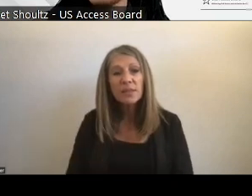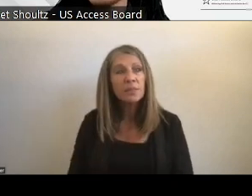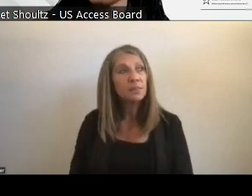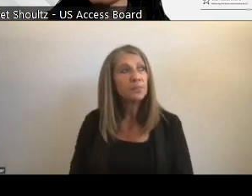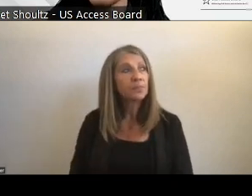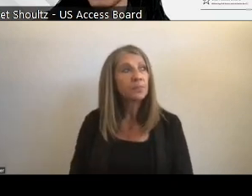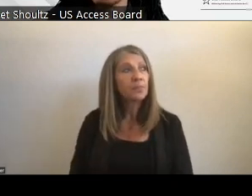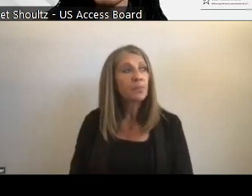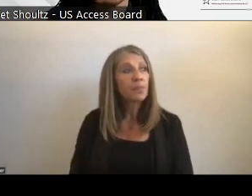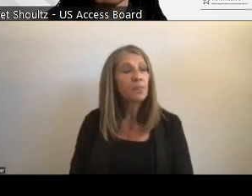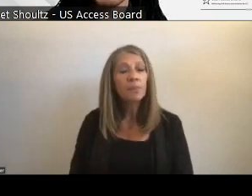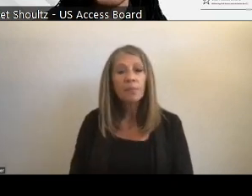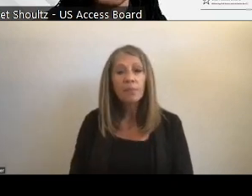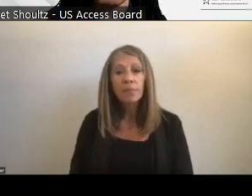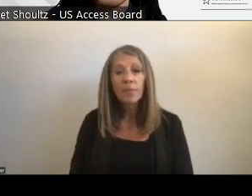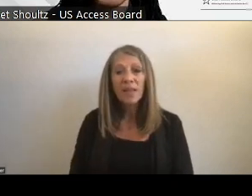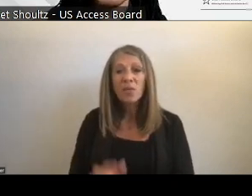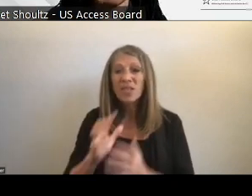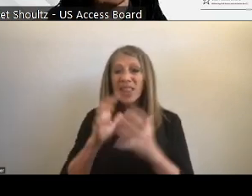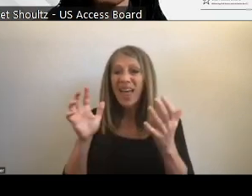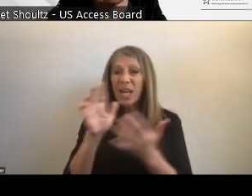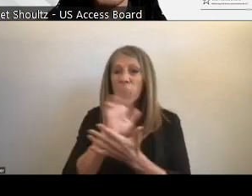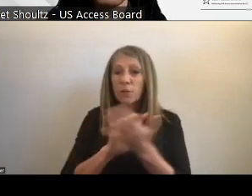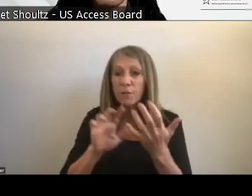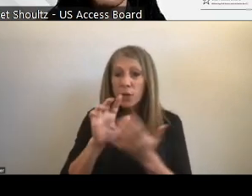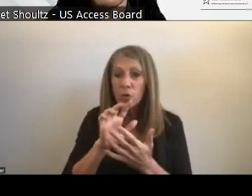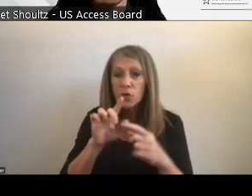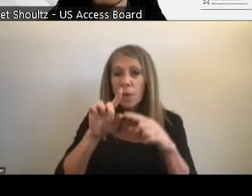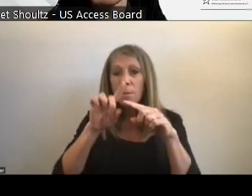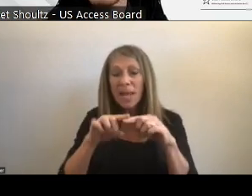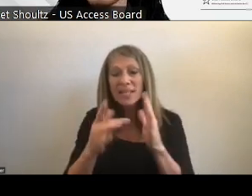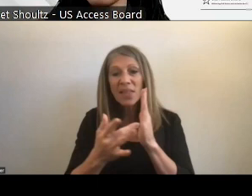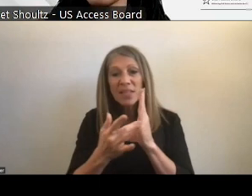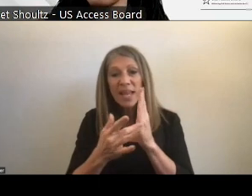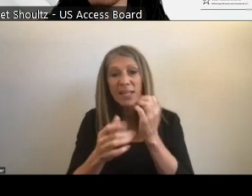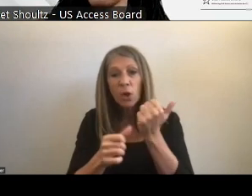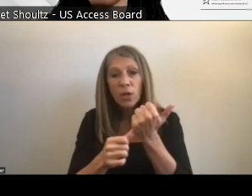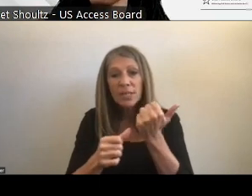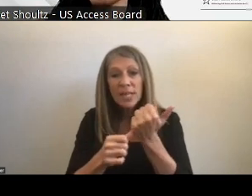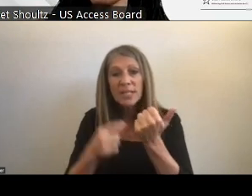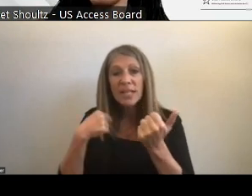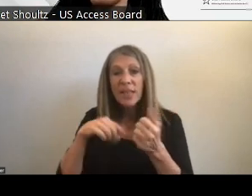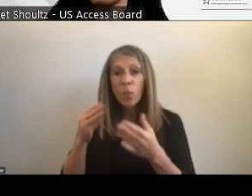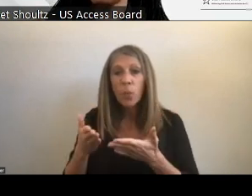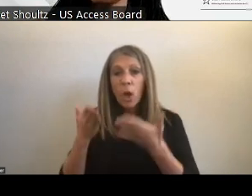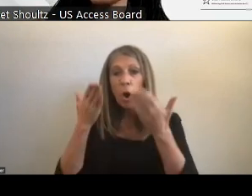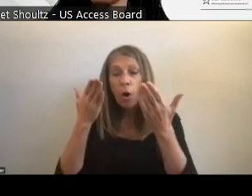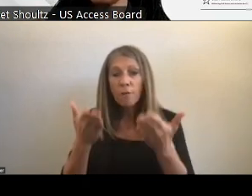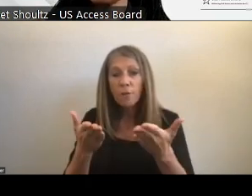there had been quite a bit of confusion, based on the technical assistance that we offer, where